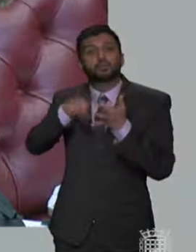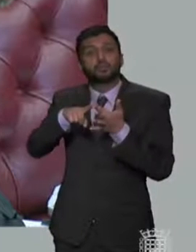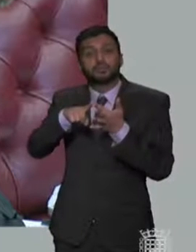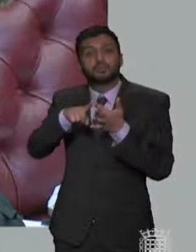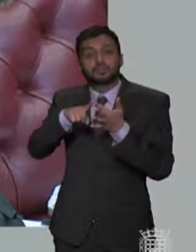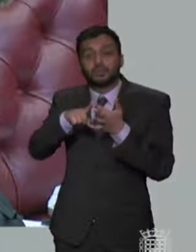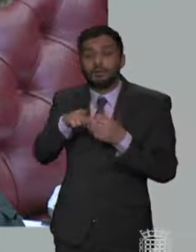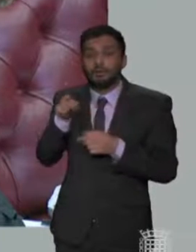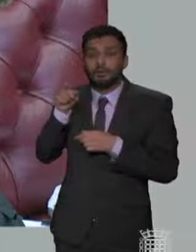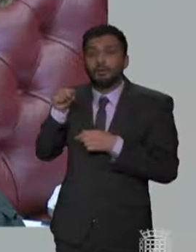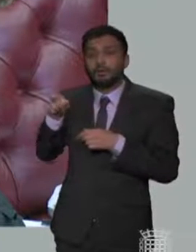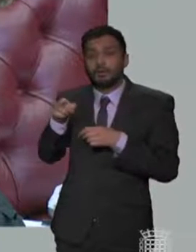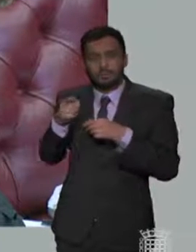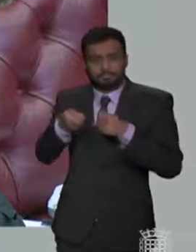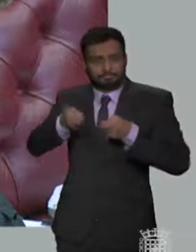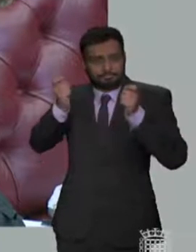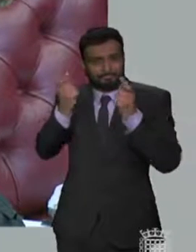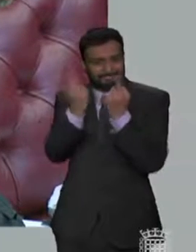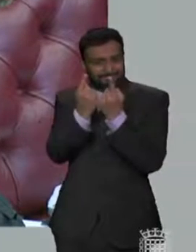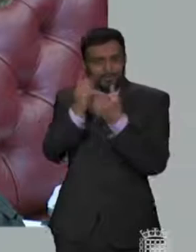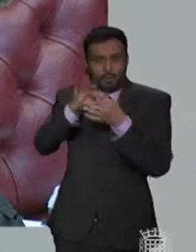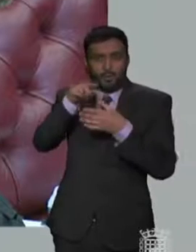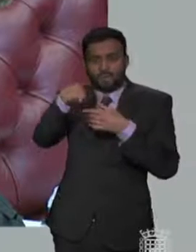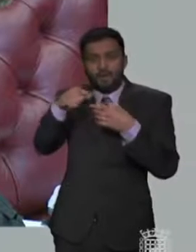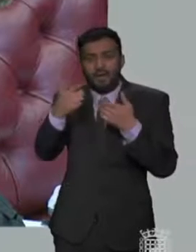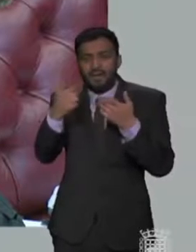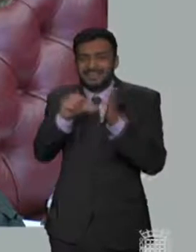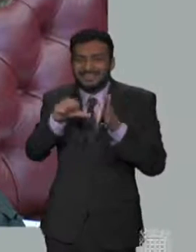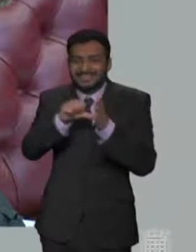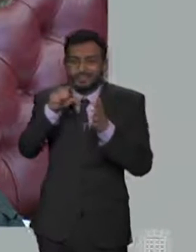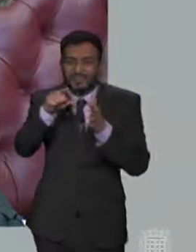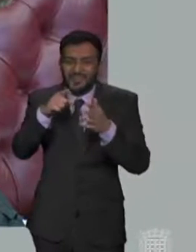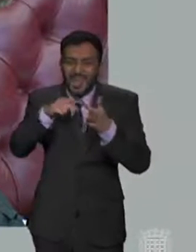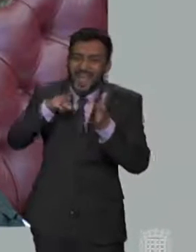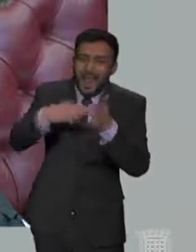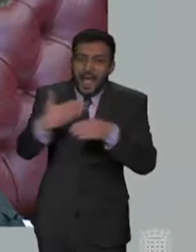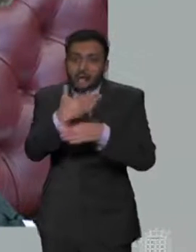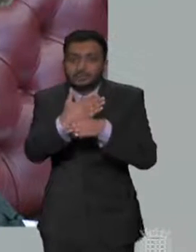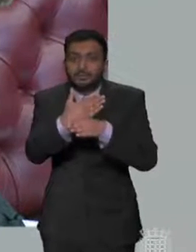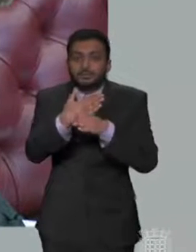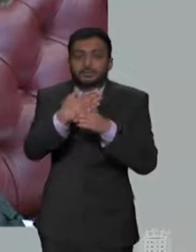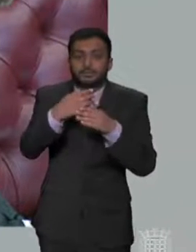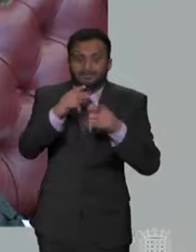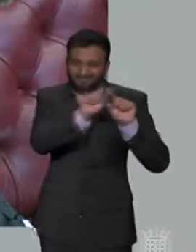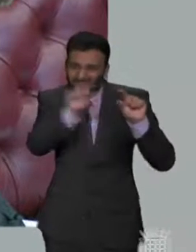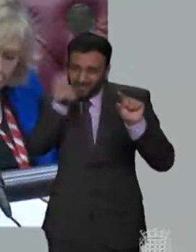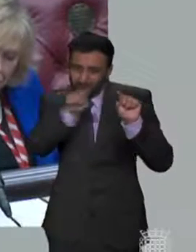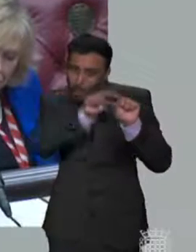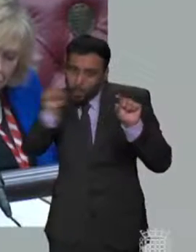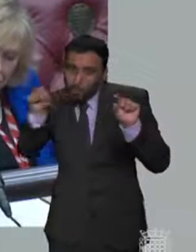of rule of law the rationale for clause 1.2 is to ensure legal certainty so that recognition